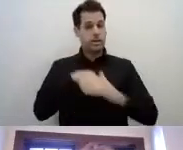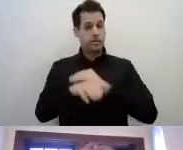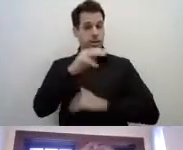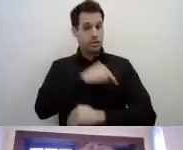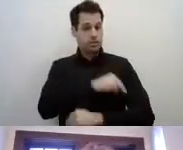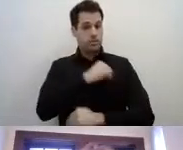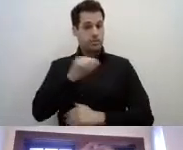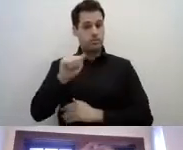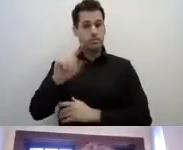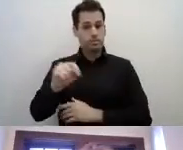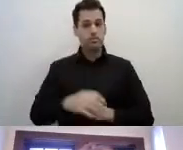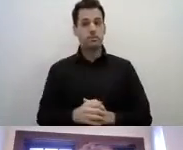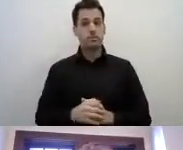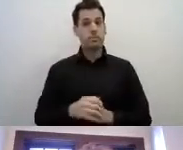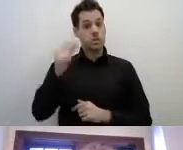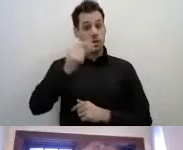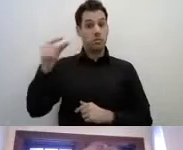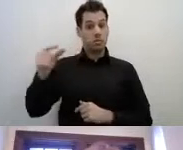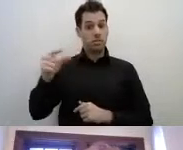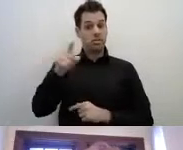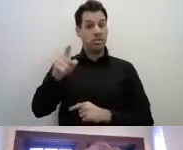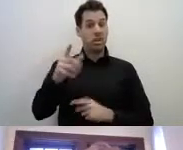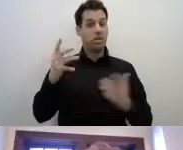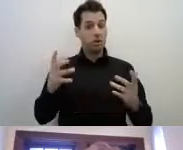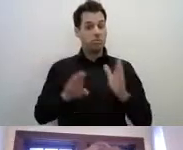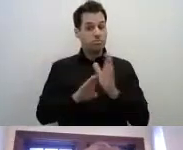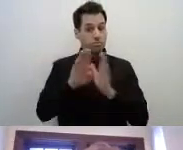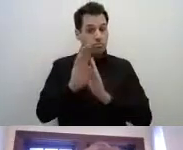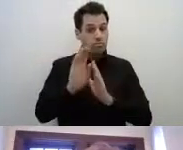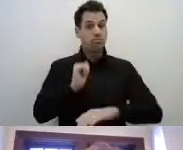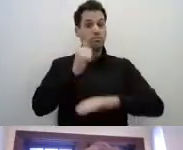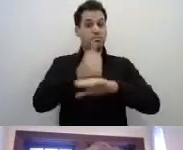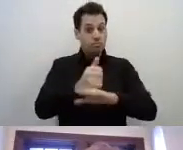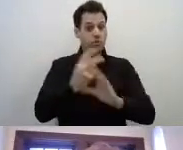accomplishments in developing implementing and reviewing the standards under the ama